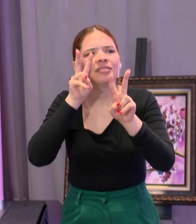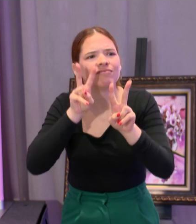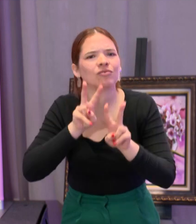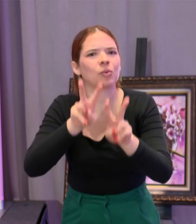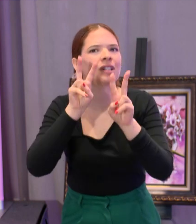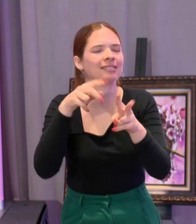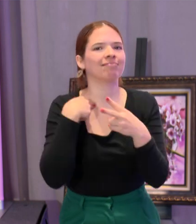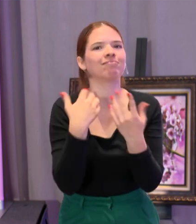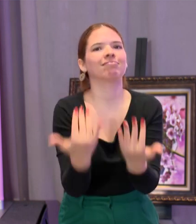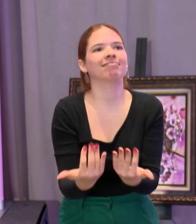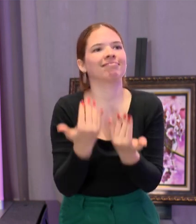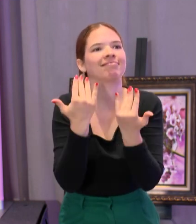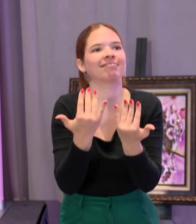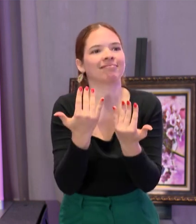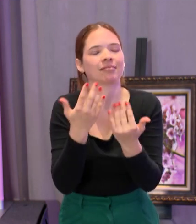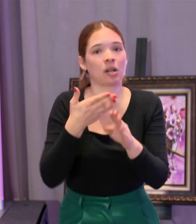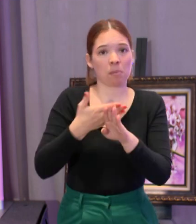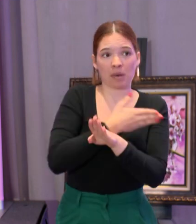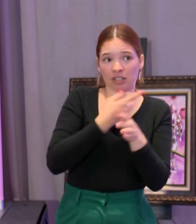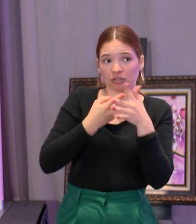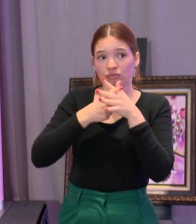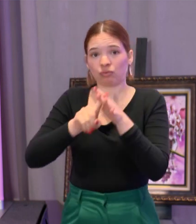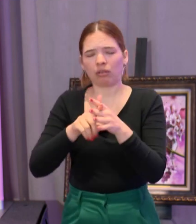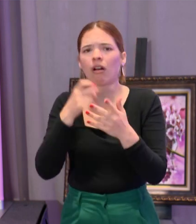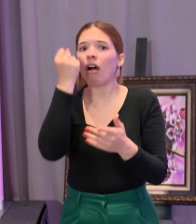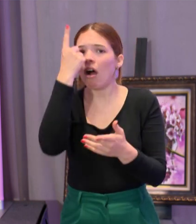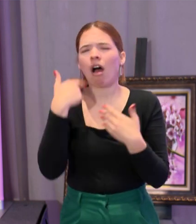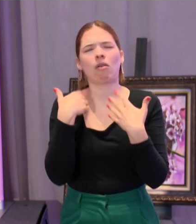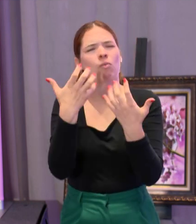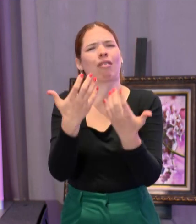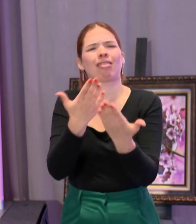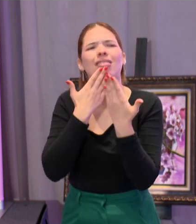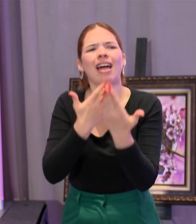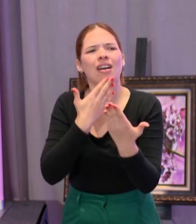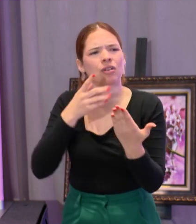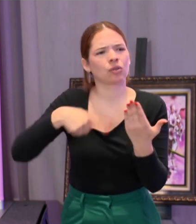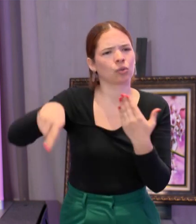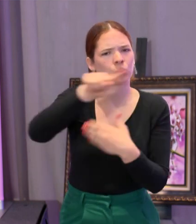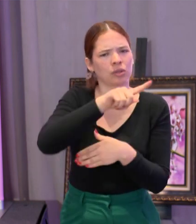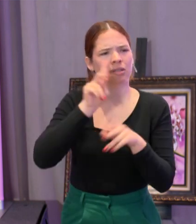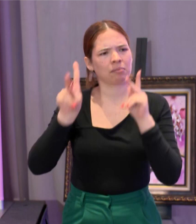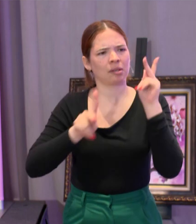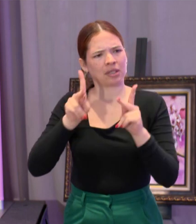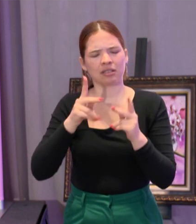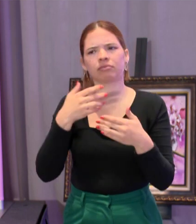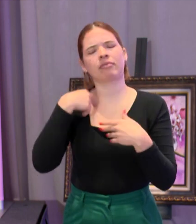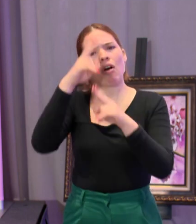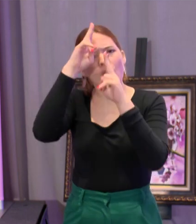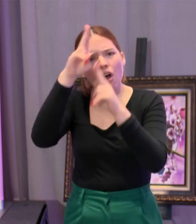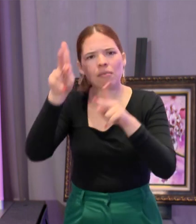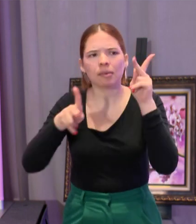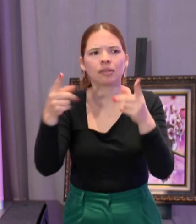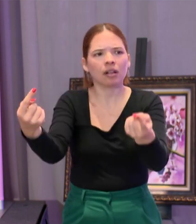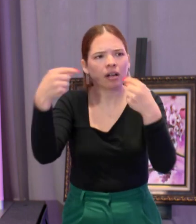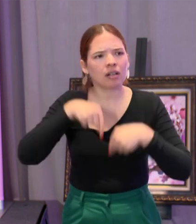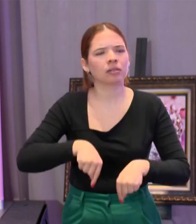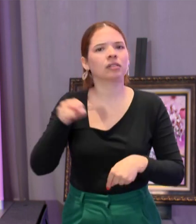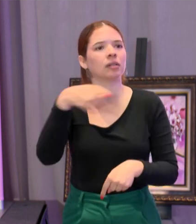STARTED I ABSOLUTELY WANT TO THANK EVERYBODY FOR COMING, ALL OF OUR DIGNITARIES BUT ALSO MAKING SURE THAT WE KNOW DEPUTY MAYOR FALCICCHIO IS HERE WITH